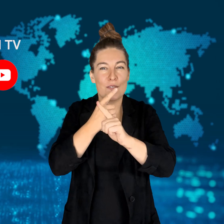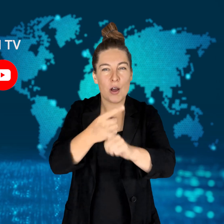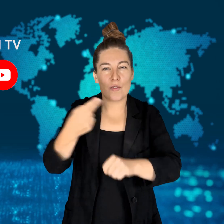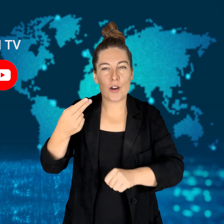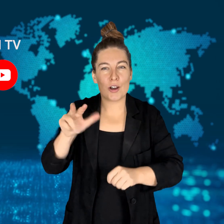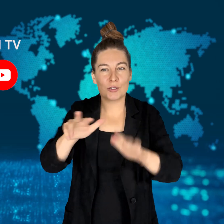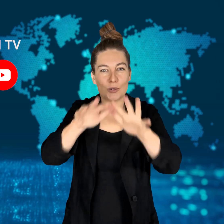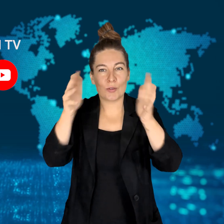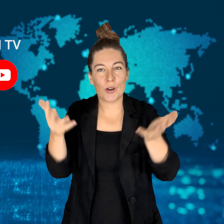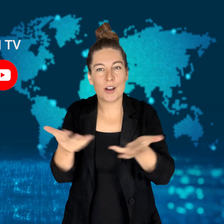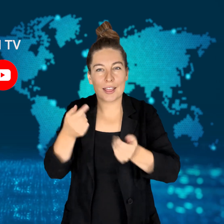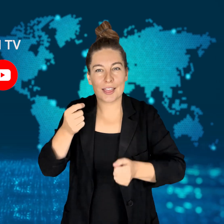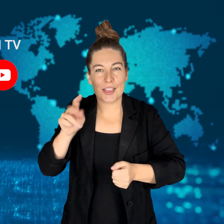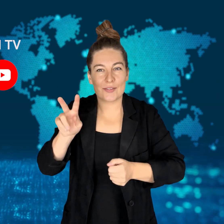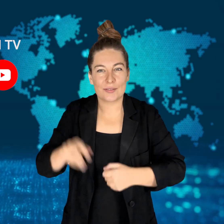to get new video updates!